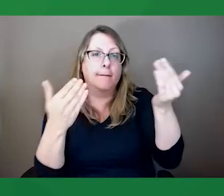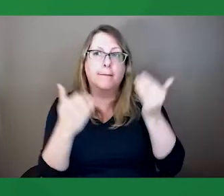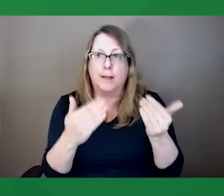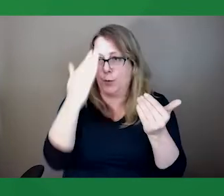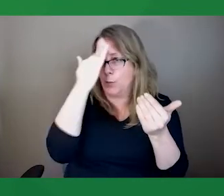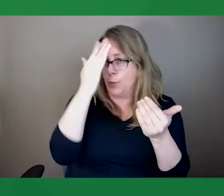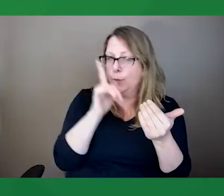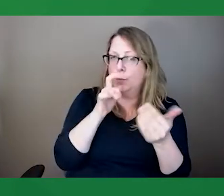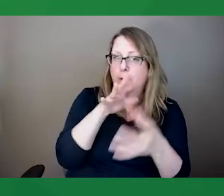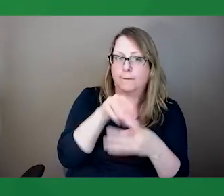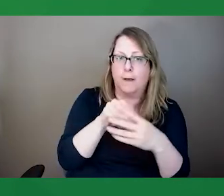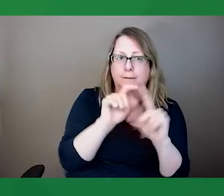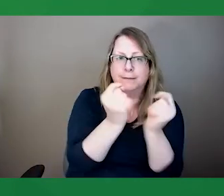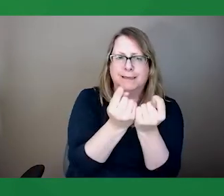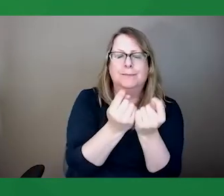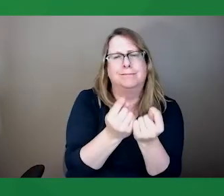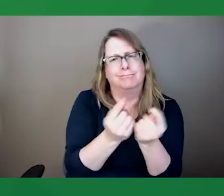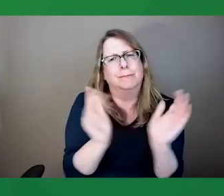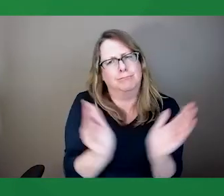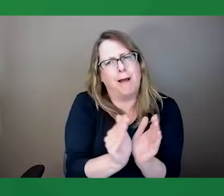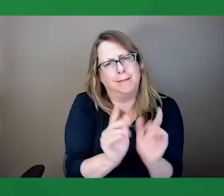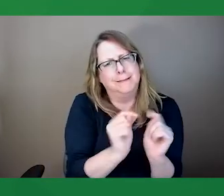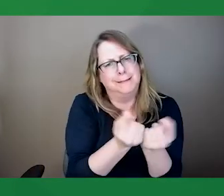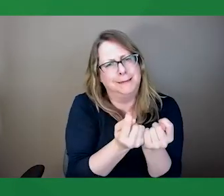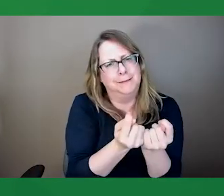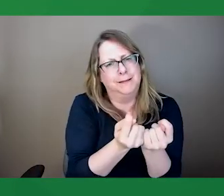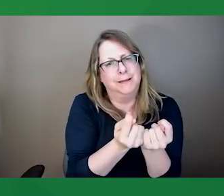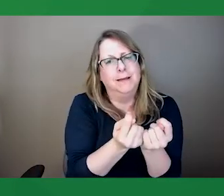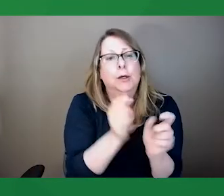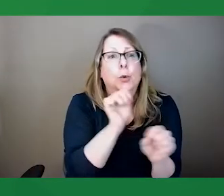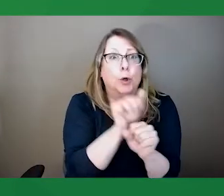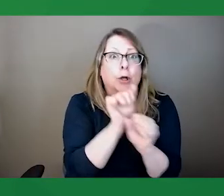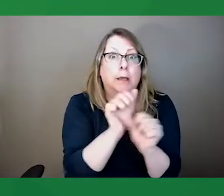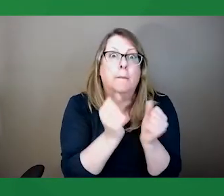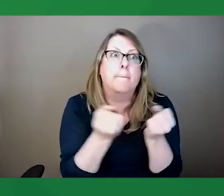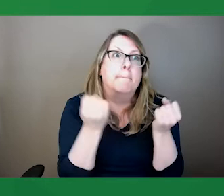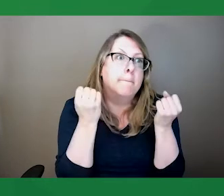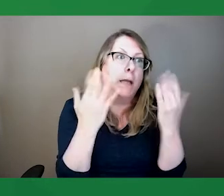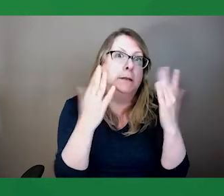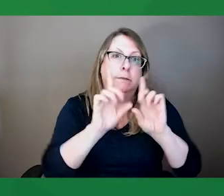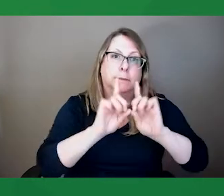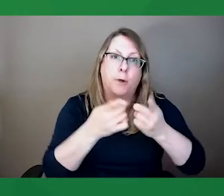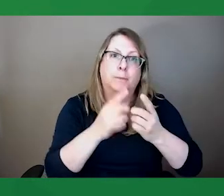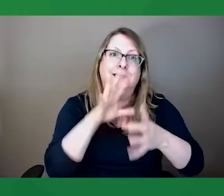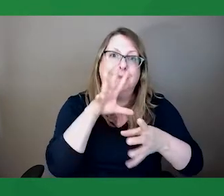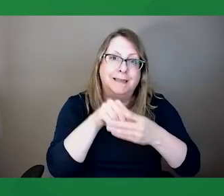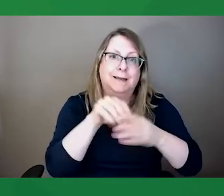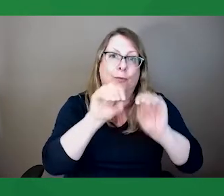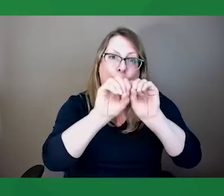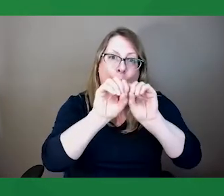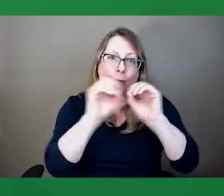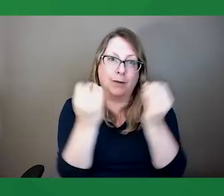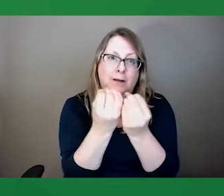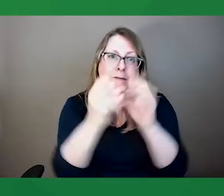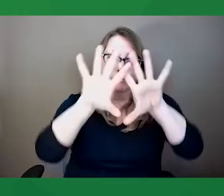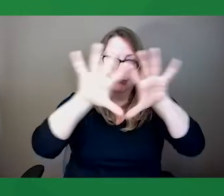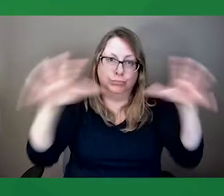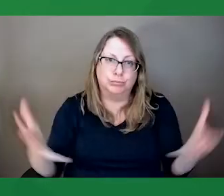Now because you have such a small team, and you're going to be working with multiple departments within your organization, it's going to be a great idea,